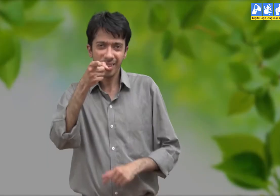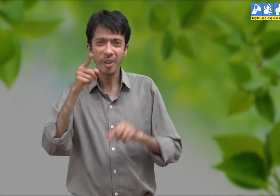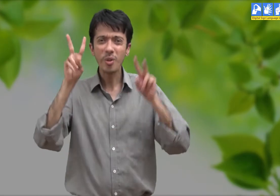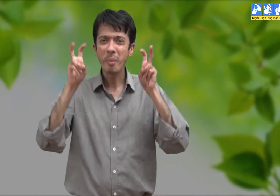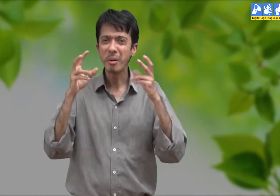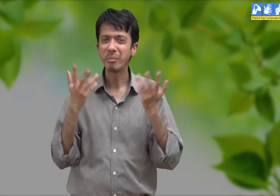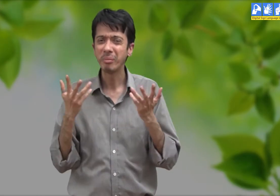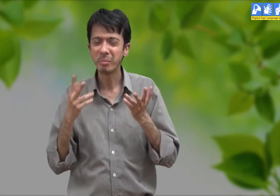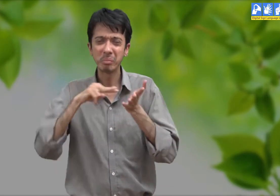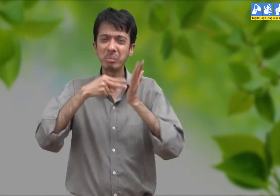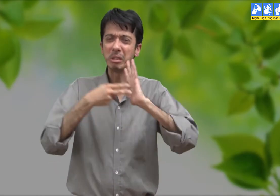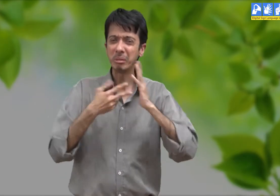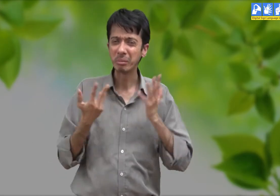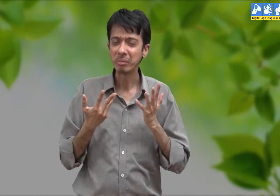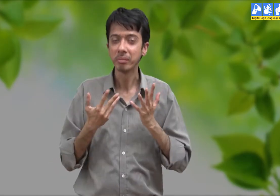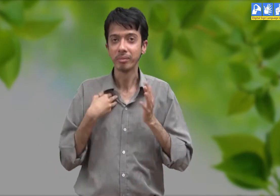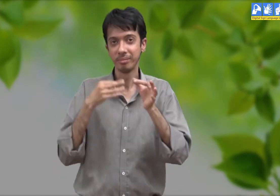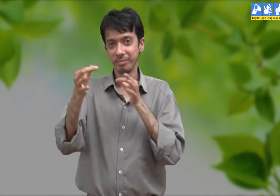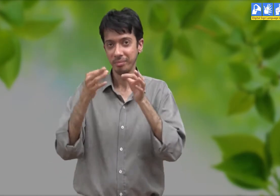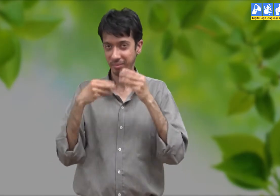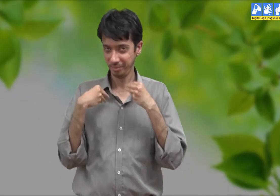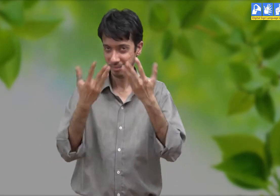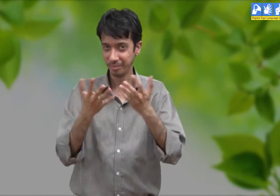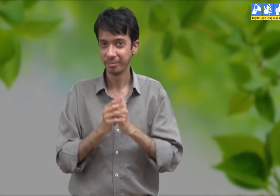What are stakeholders? Let us discuss about this.